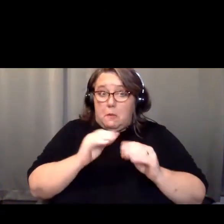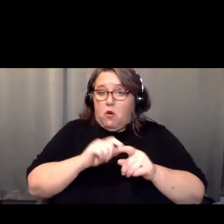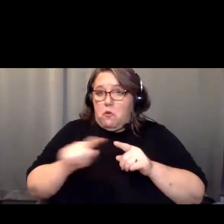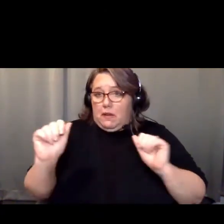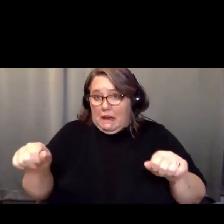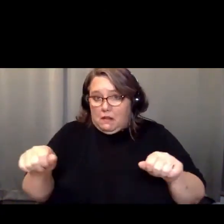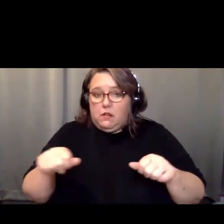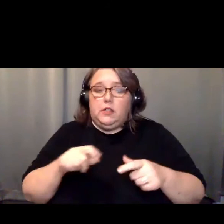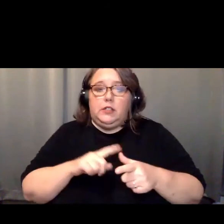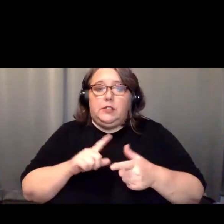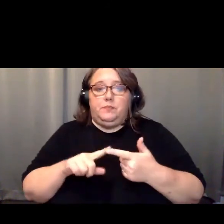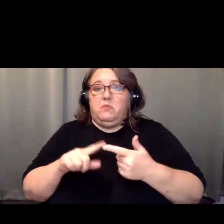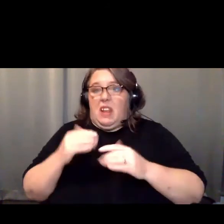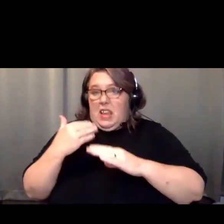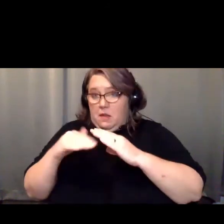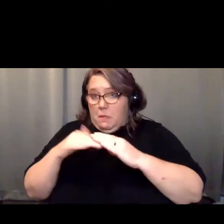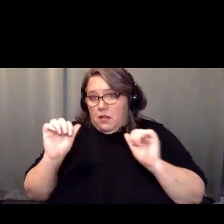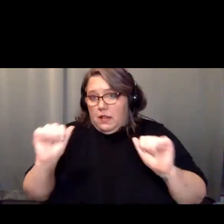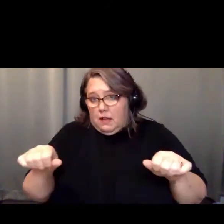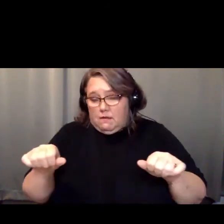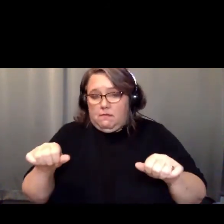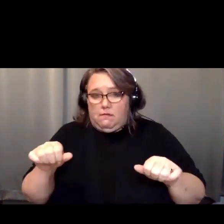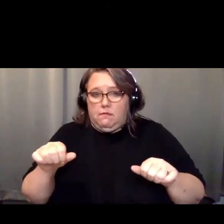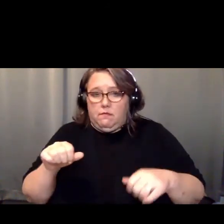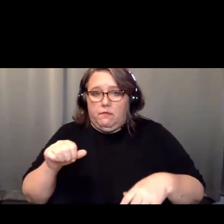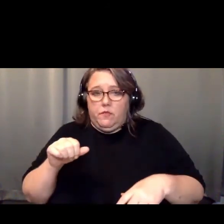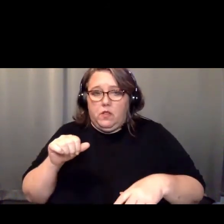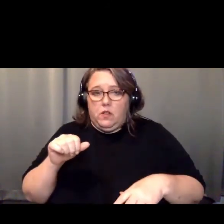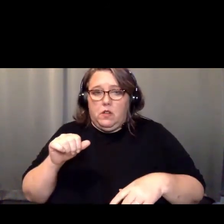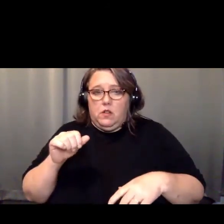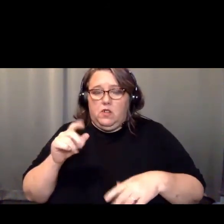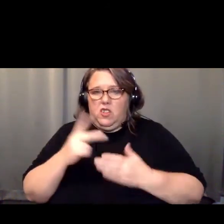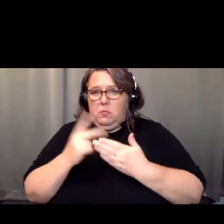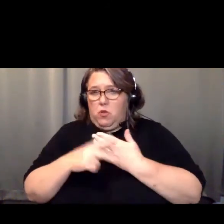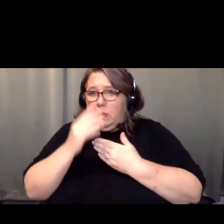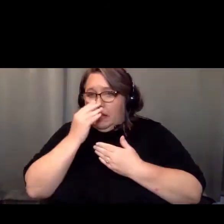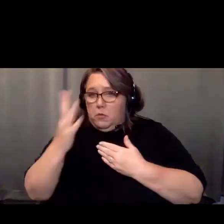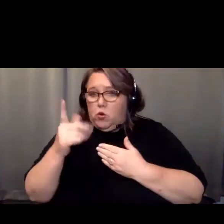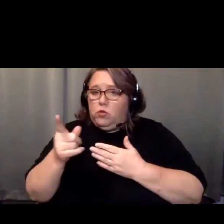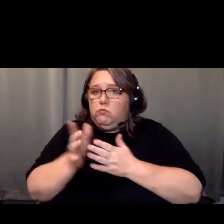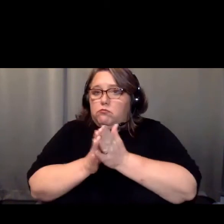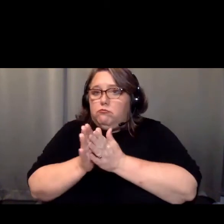that you can use to send an email to their program, just letting them know that you're interested in services